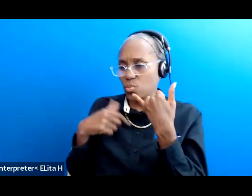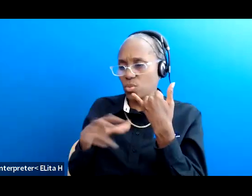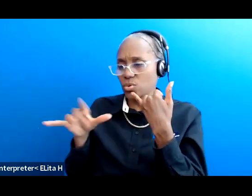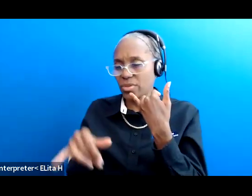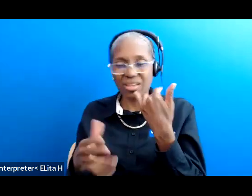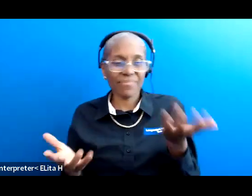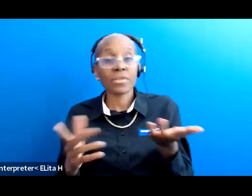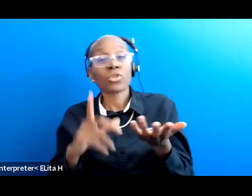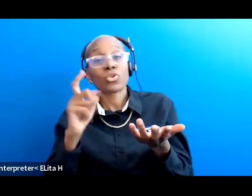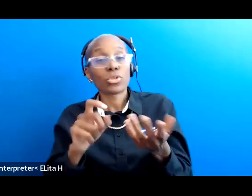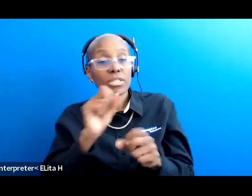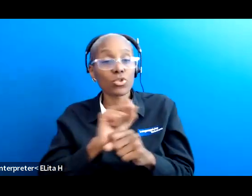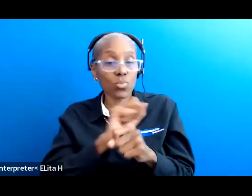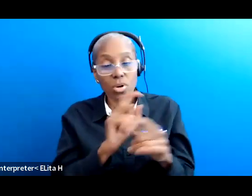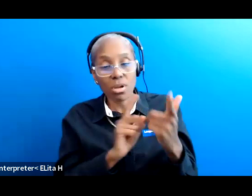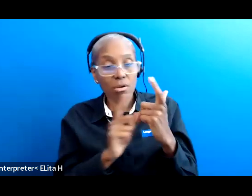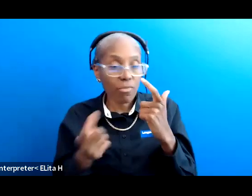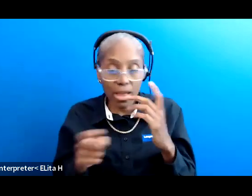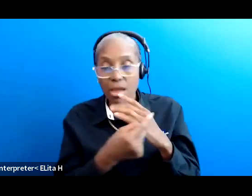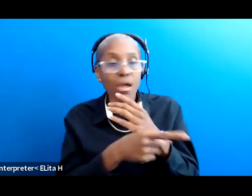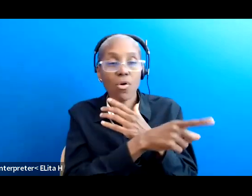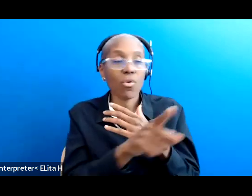You need to work around in those organizations and find somebody who